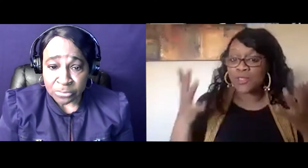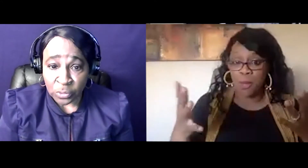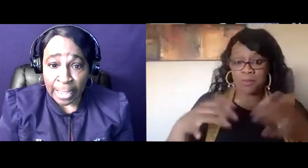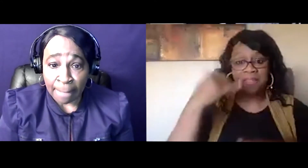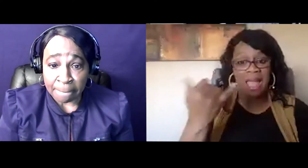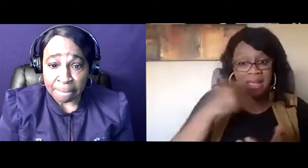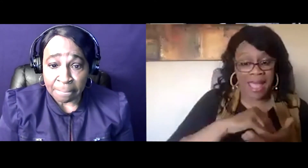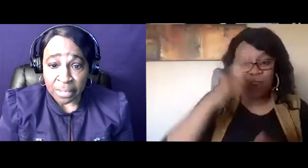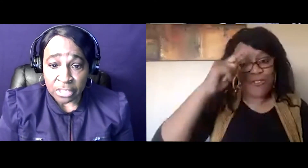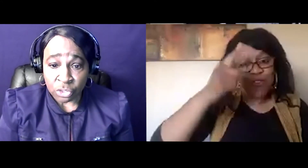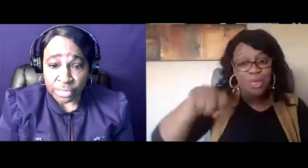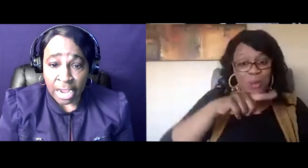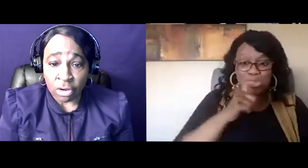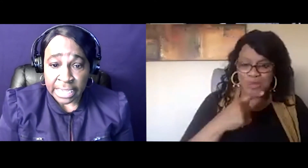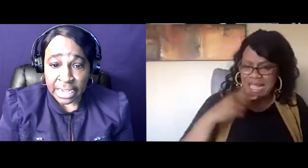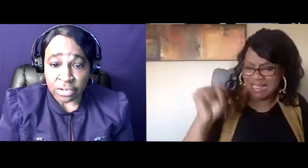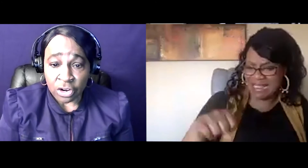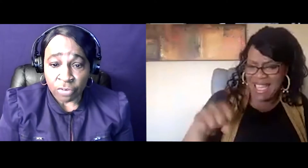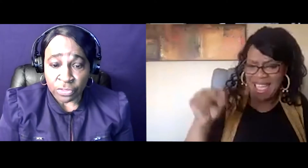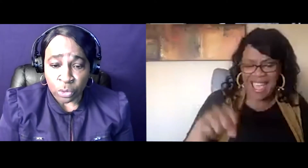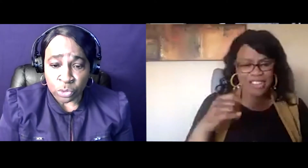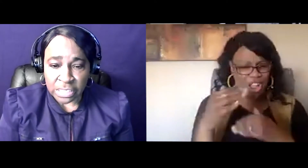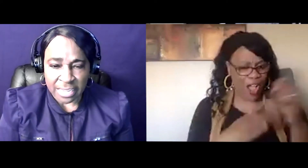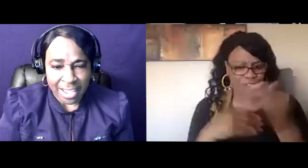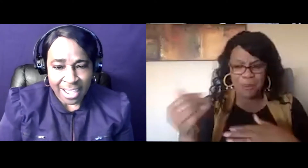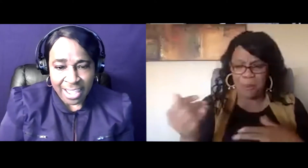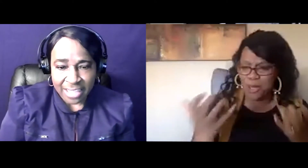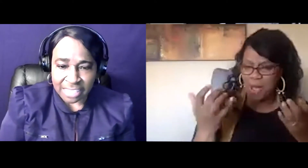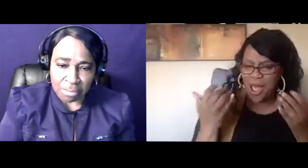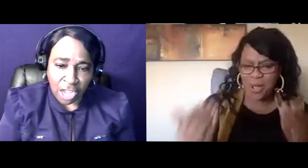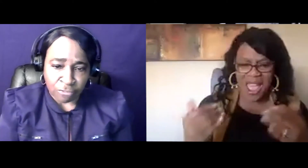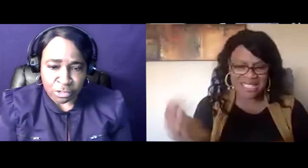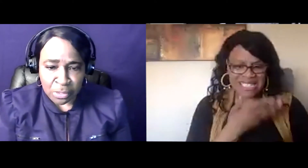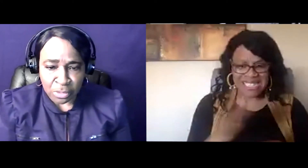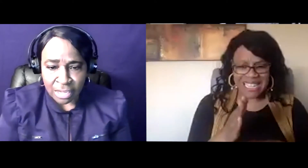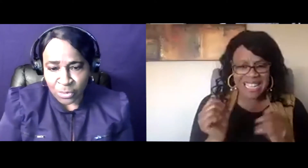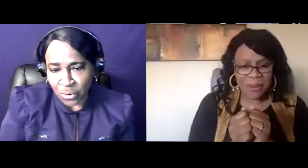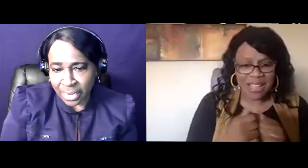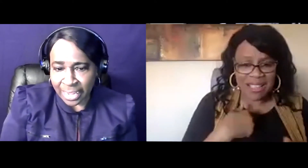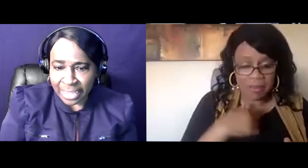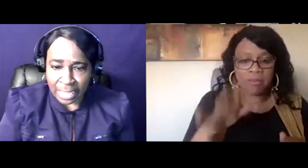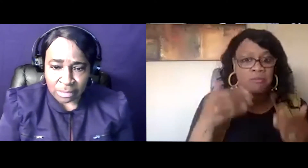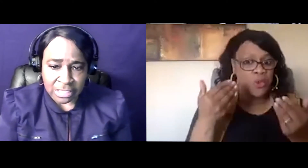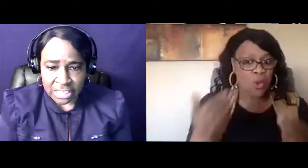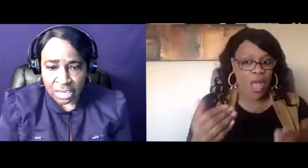Okay, so now, again, for those who said, yes, I'm comfortable, go ahead, I was thinking,